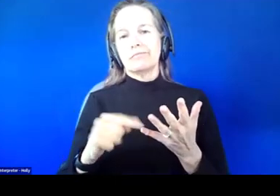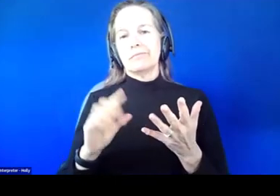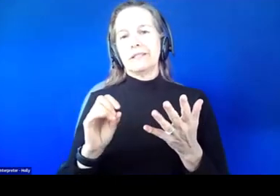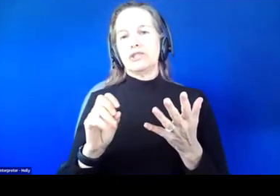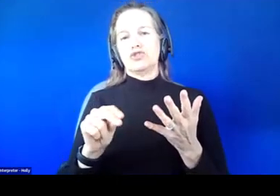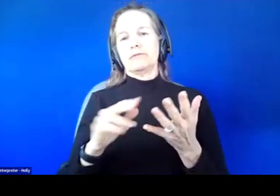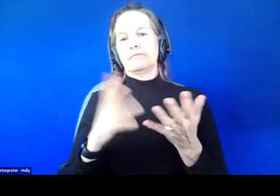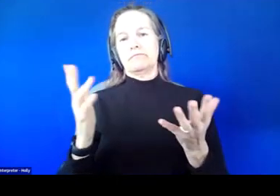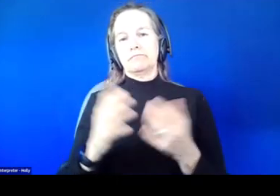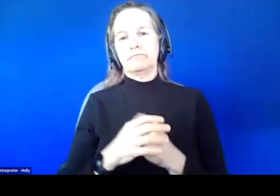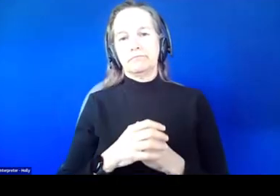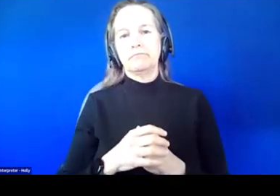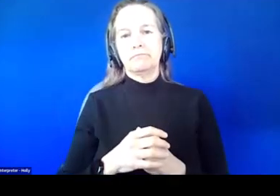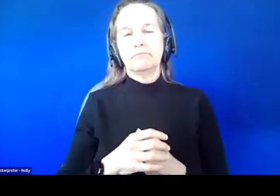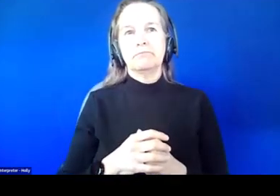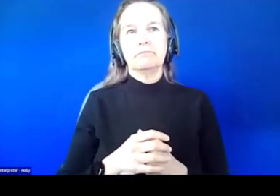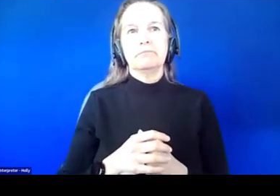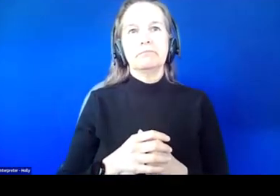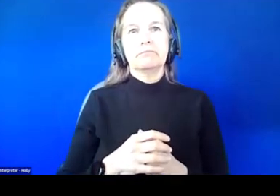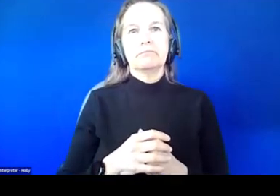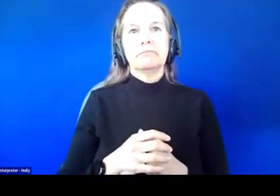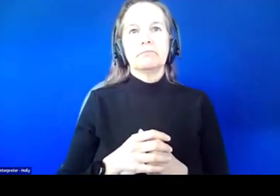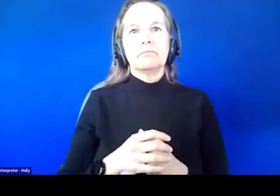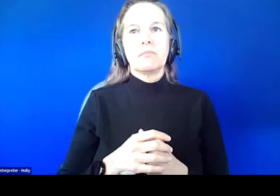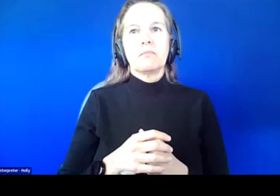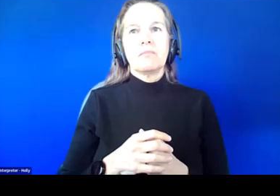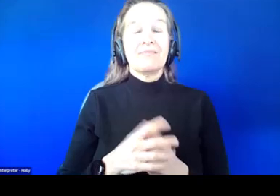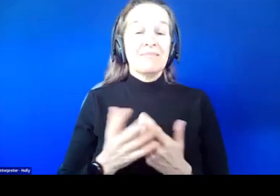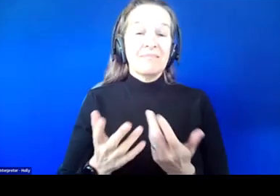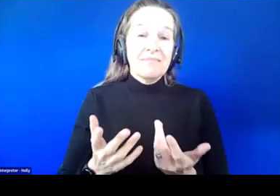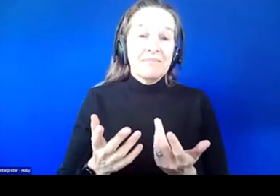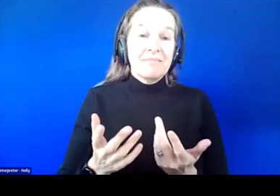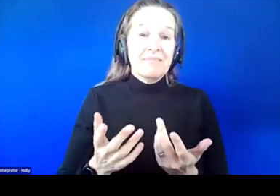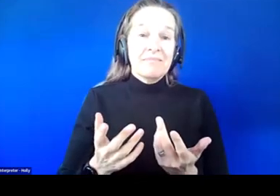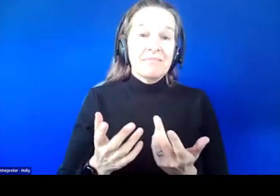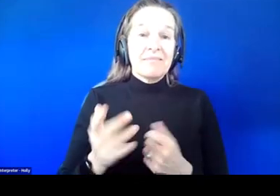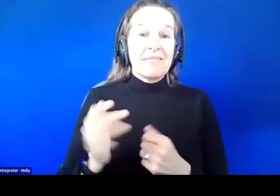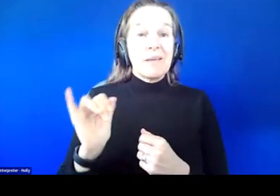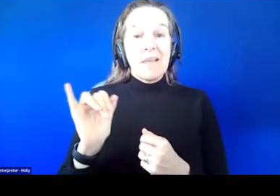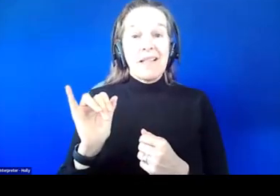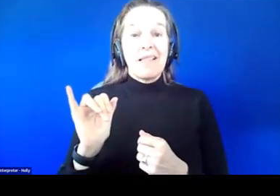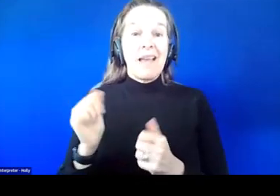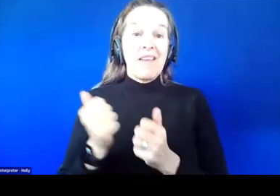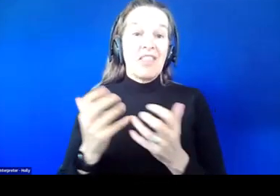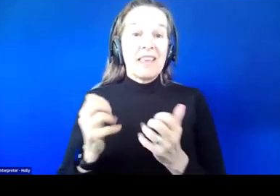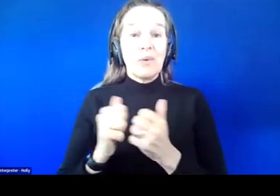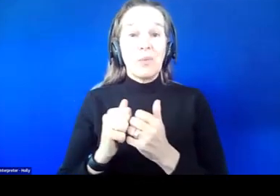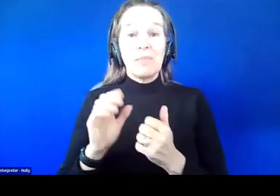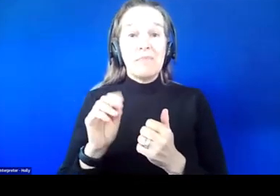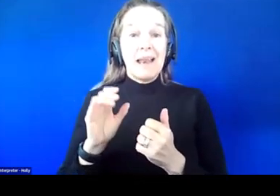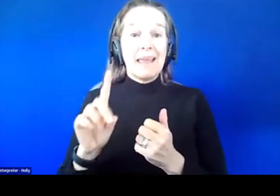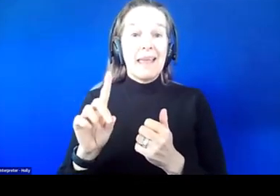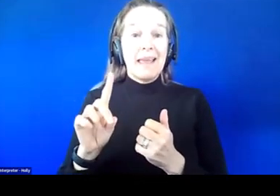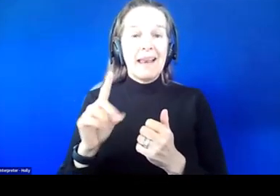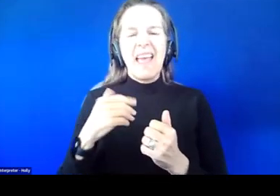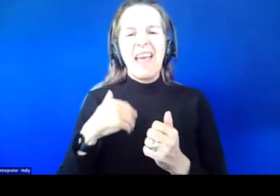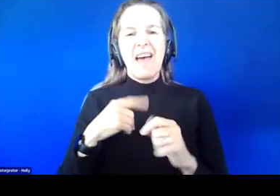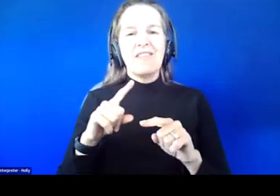But there is, like all things with Medicaid, significant variation by state.